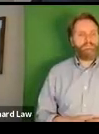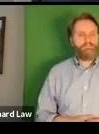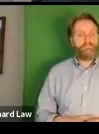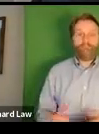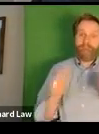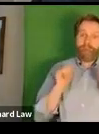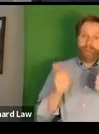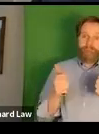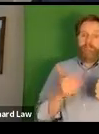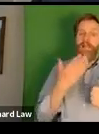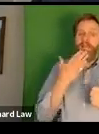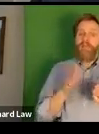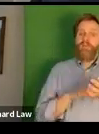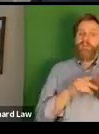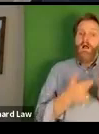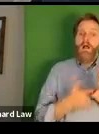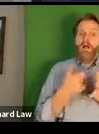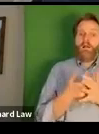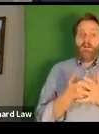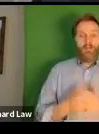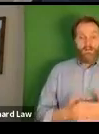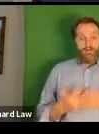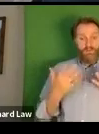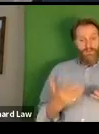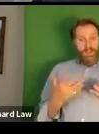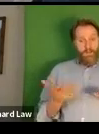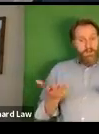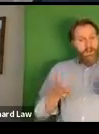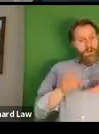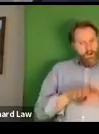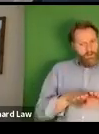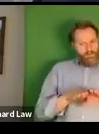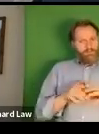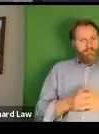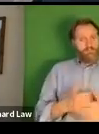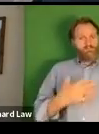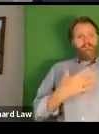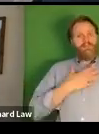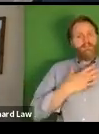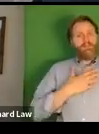Mark in closed can I also echo the thanks to our panelists because you know